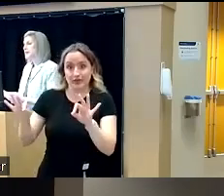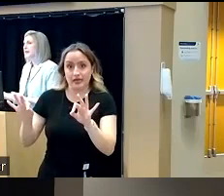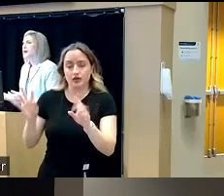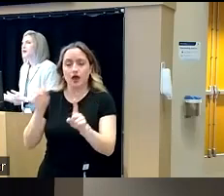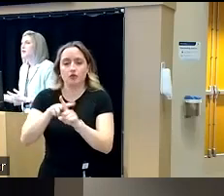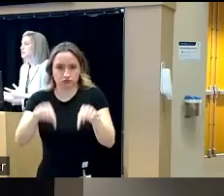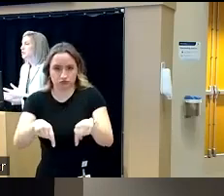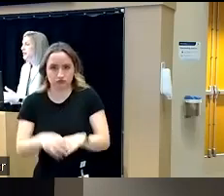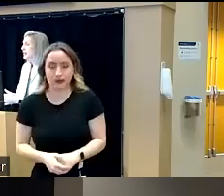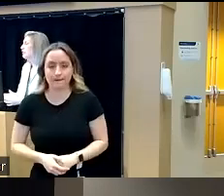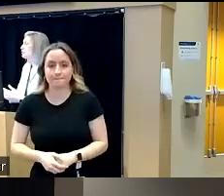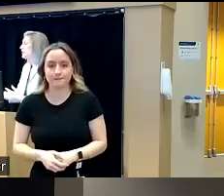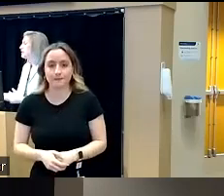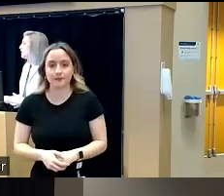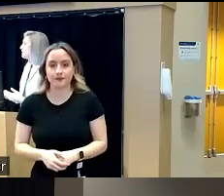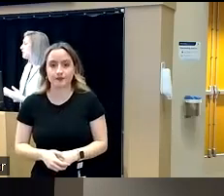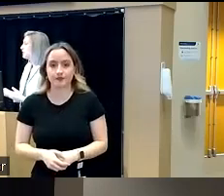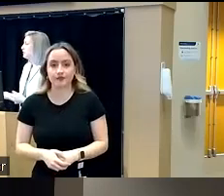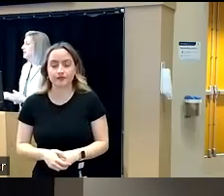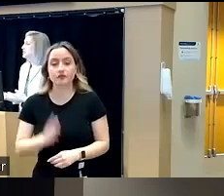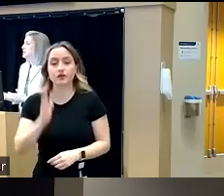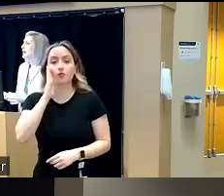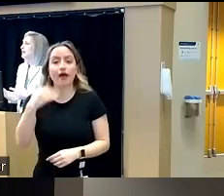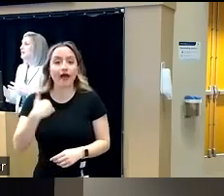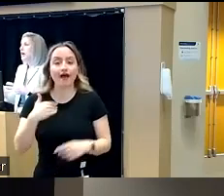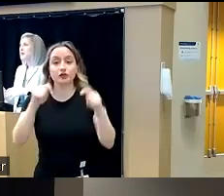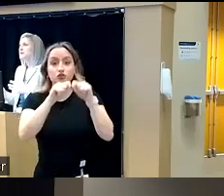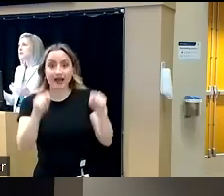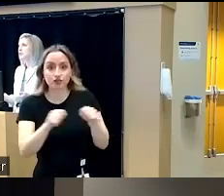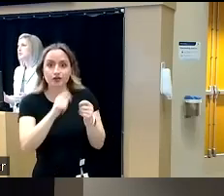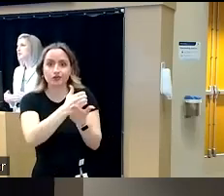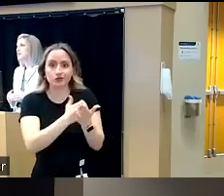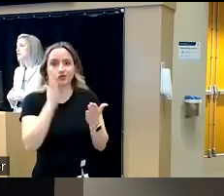submit their training or their transcript and other information and the common deficiencies are